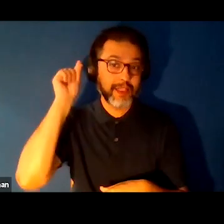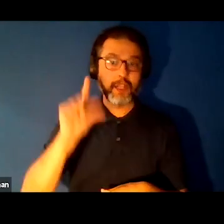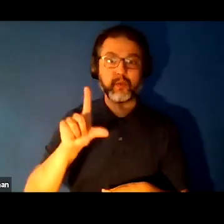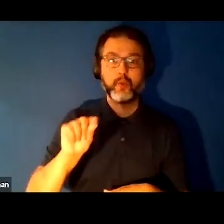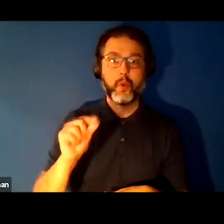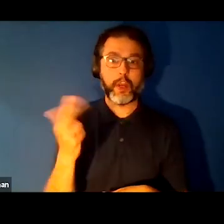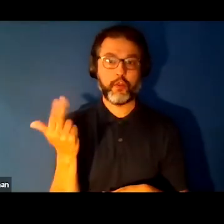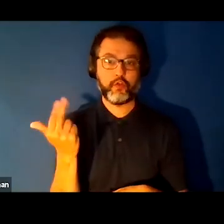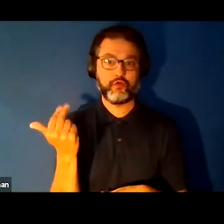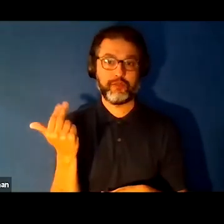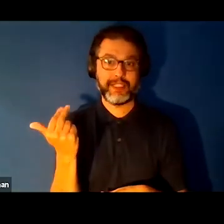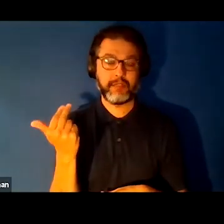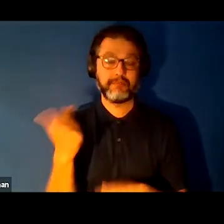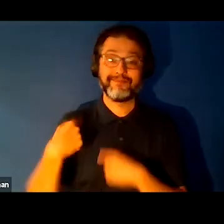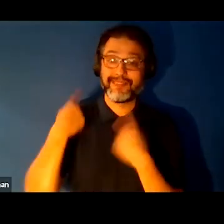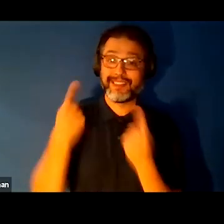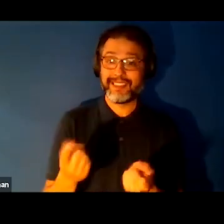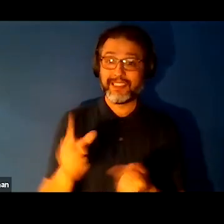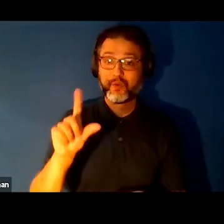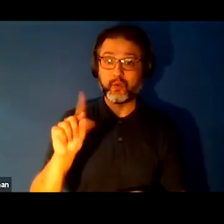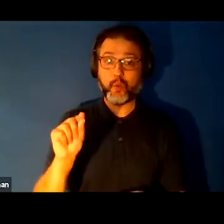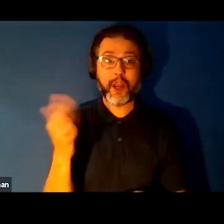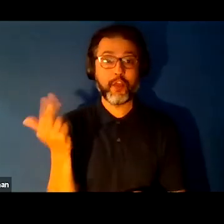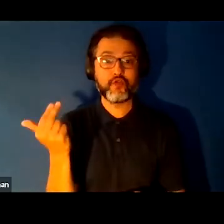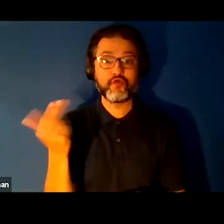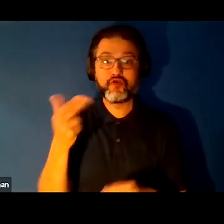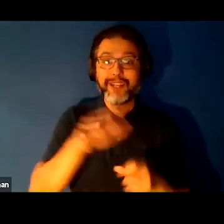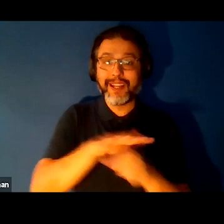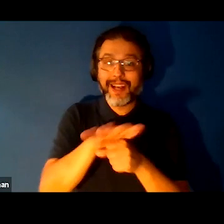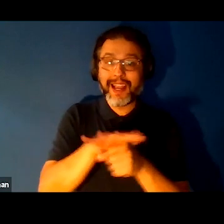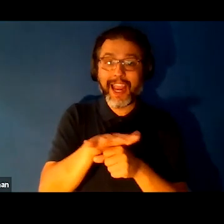Since that time, everything in light blue we've basically touched.